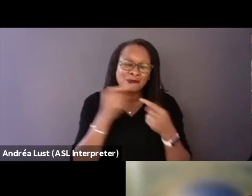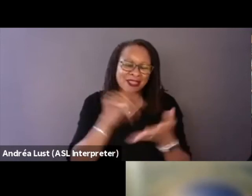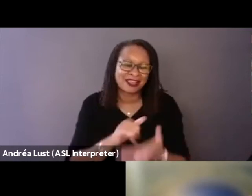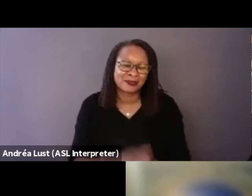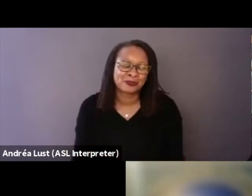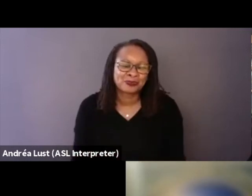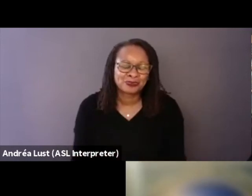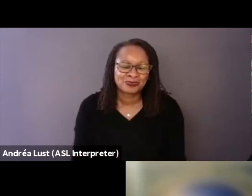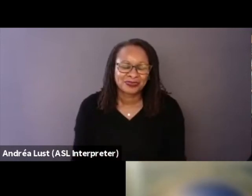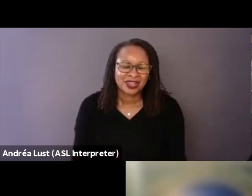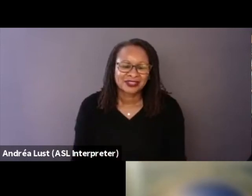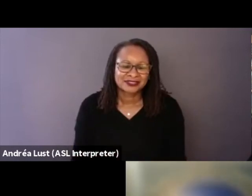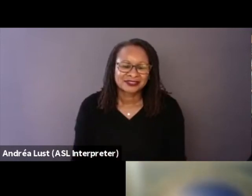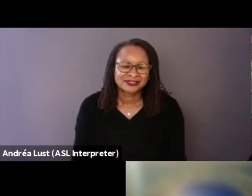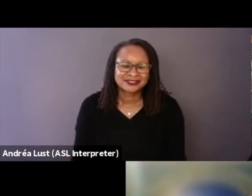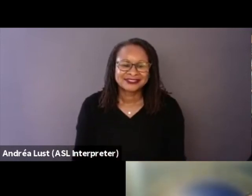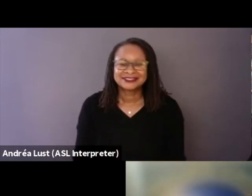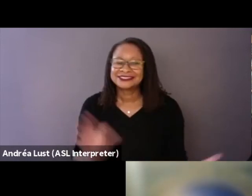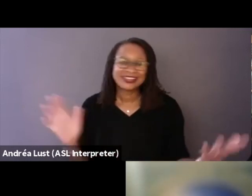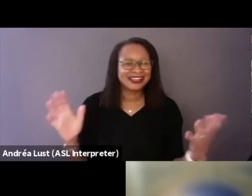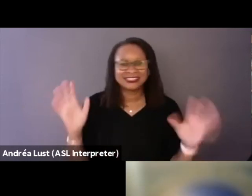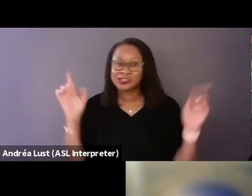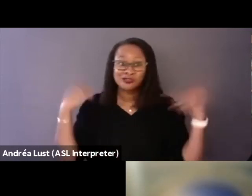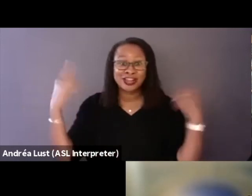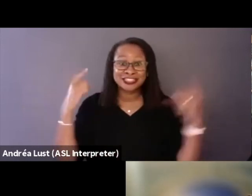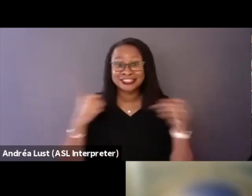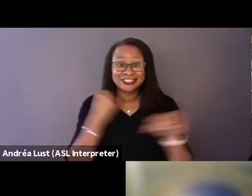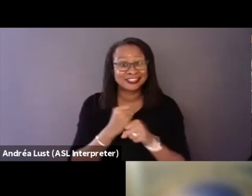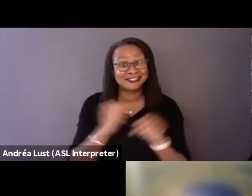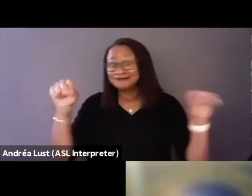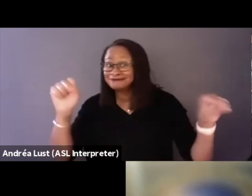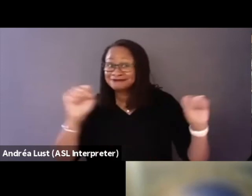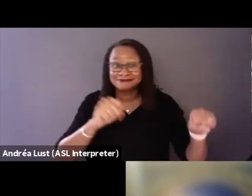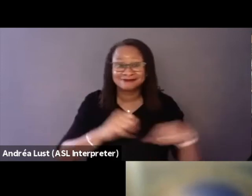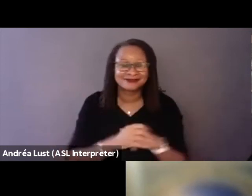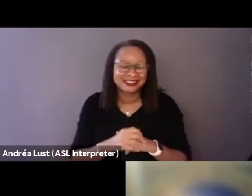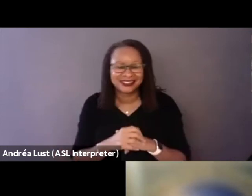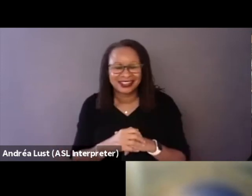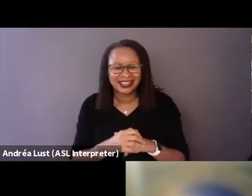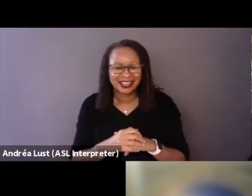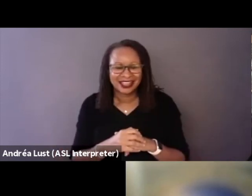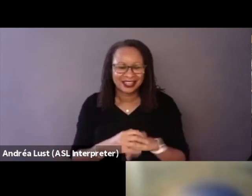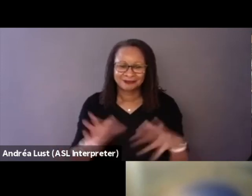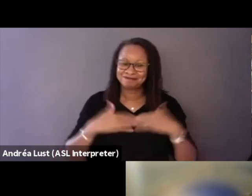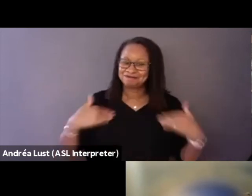Yeah, It's been a crazy year. Definitely. I'm at UC Berkeley.